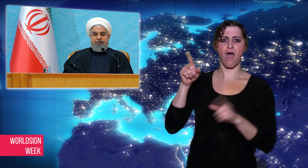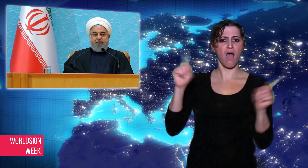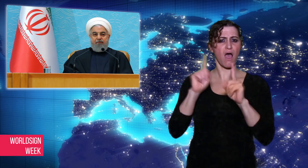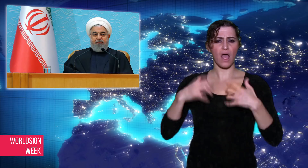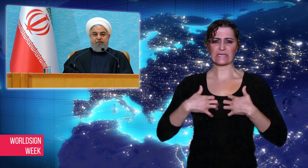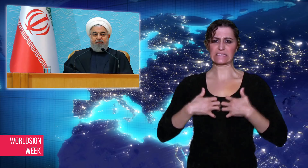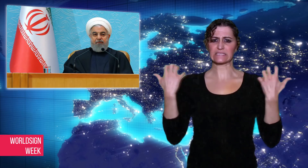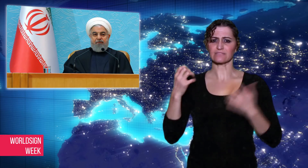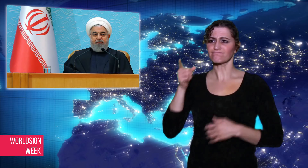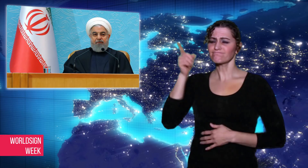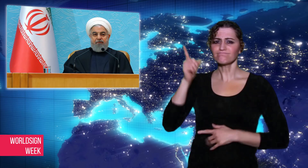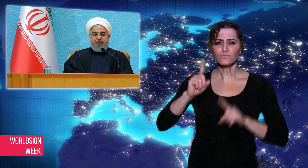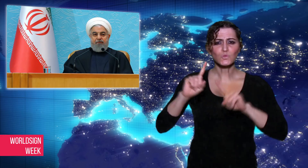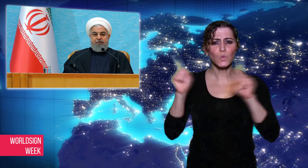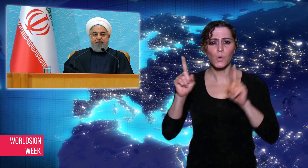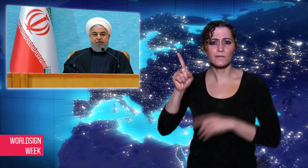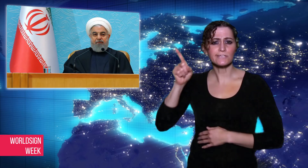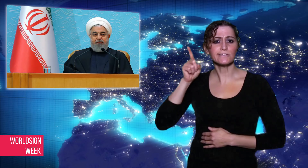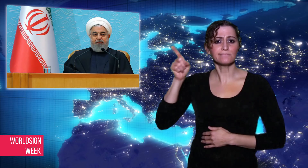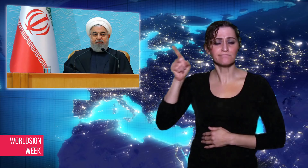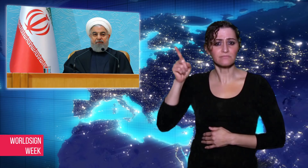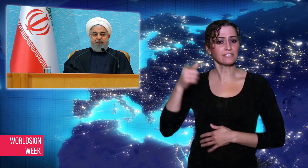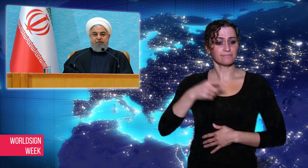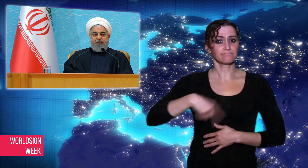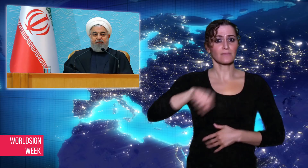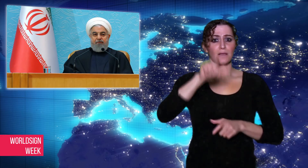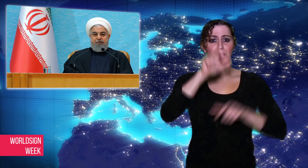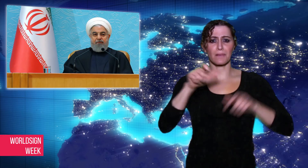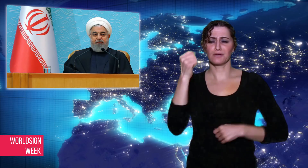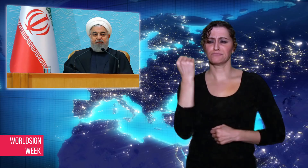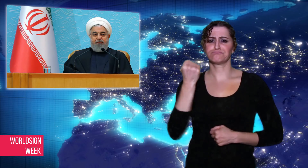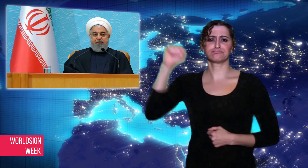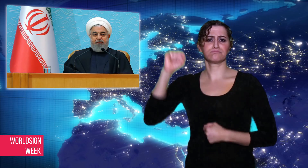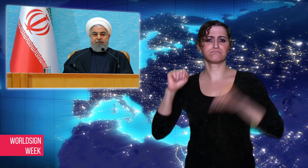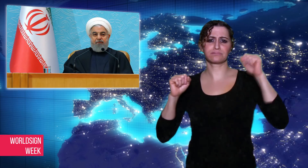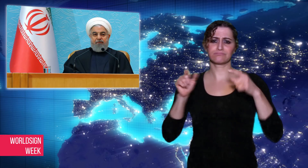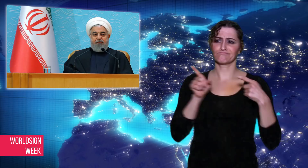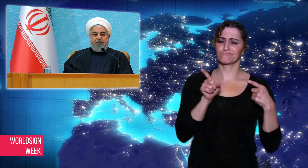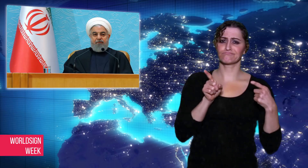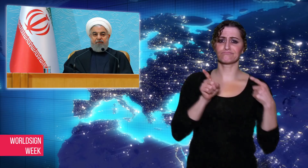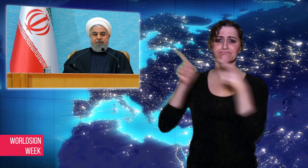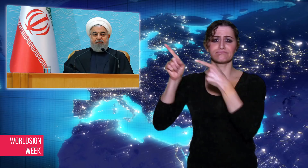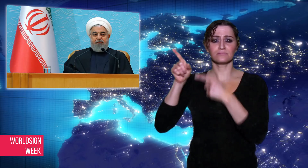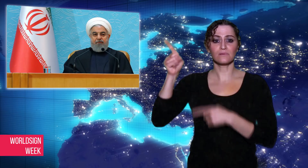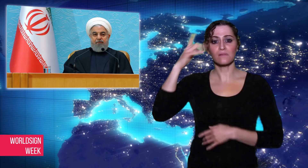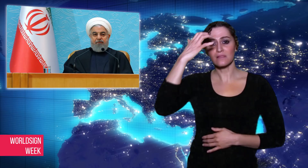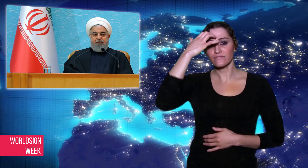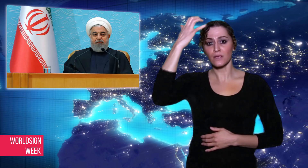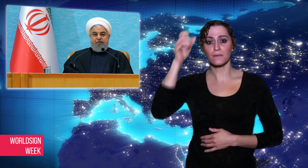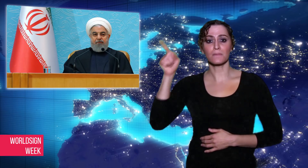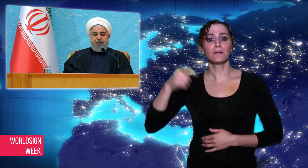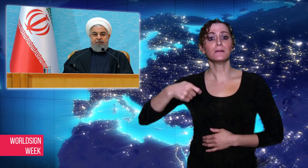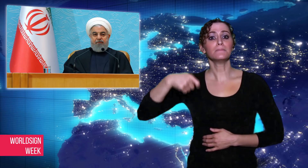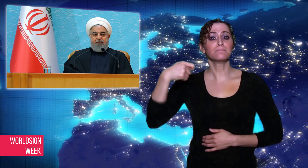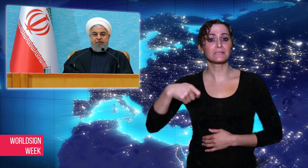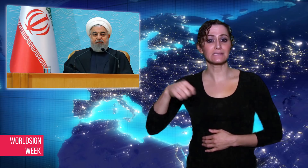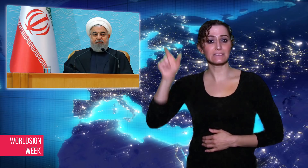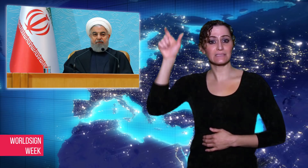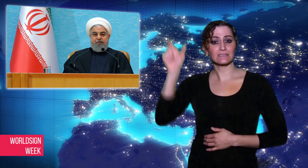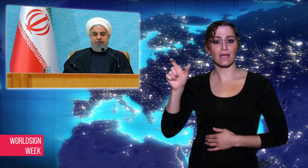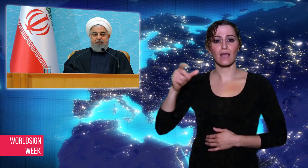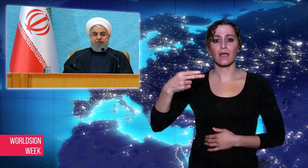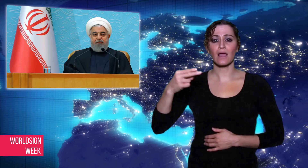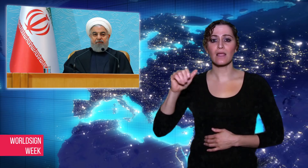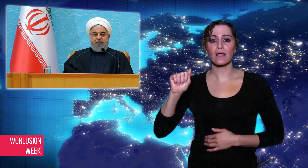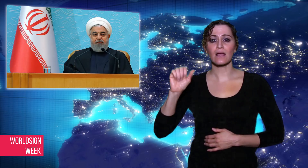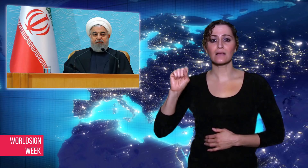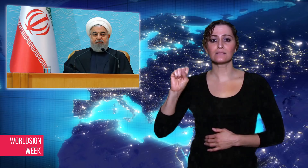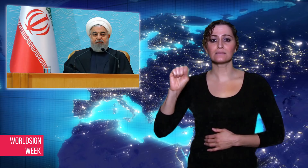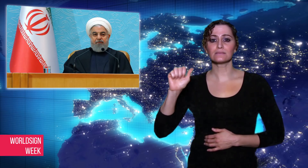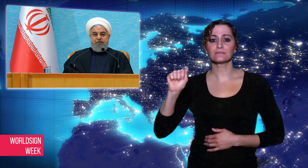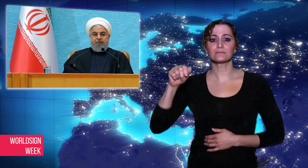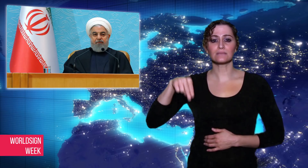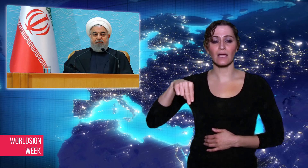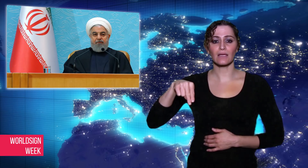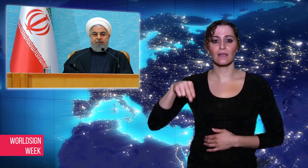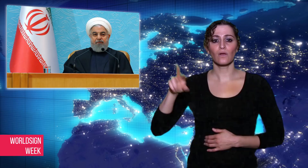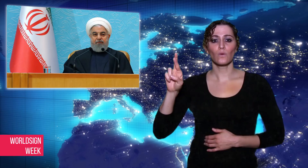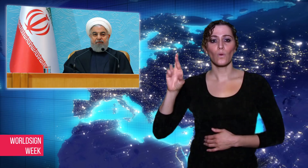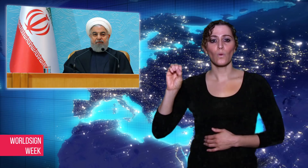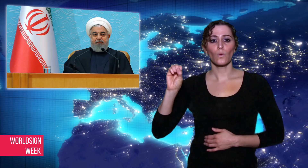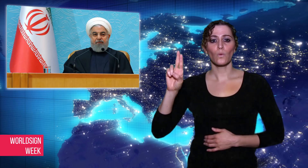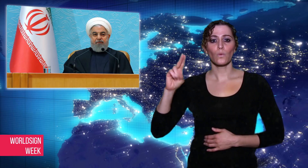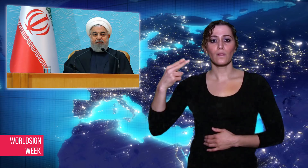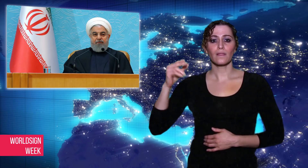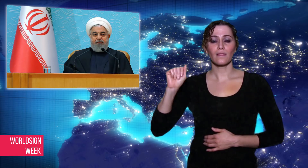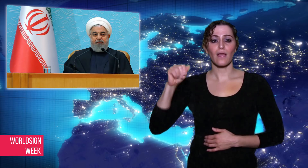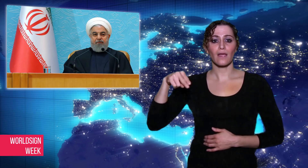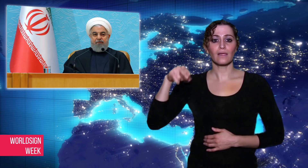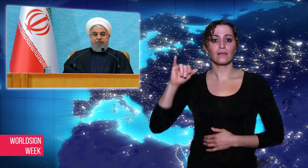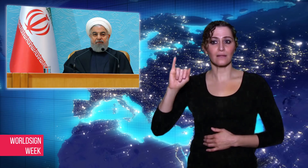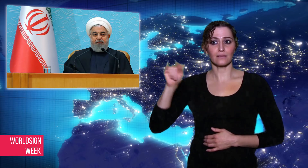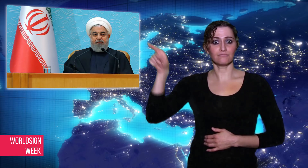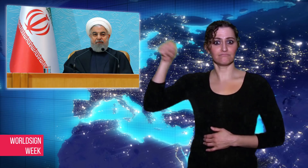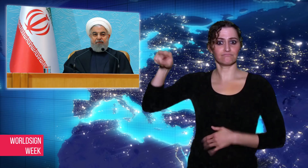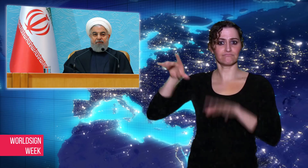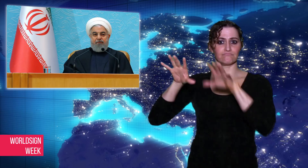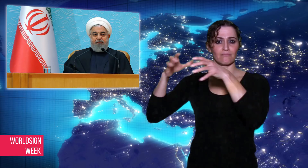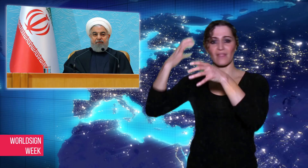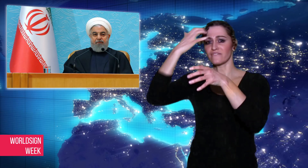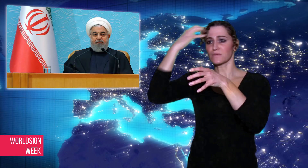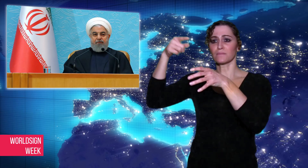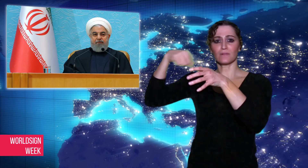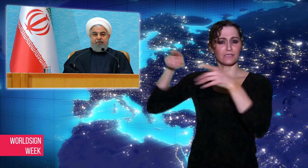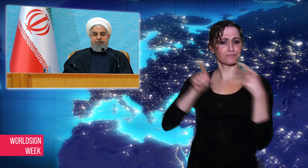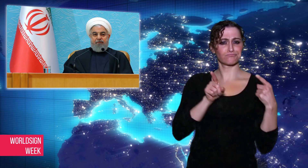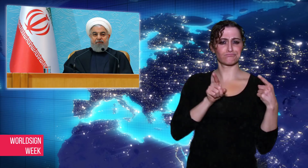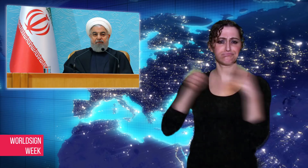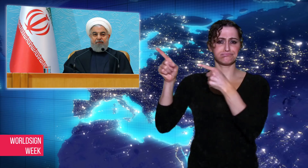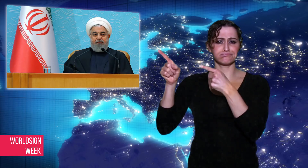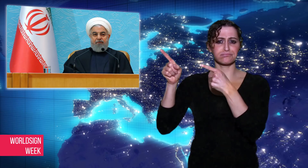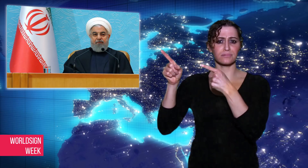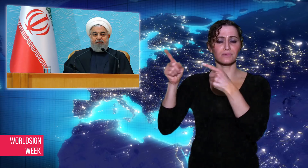and his government.